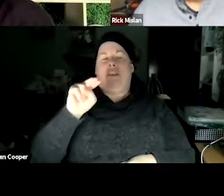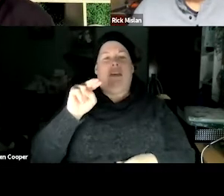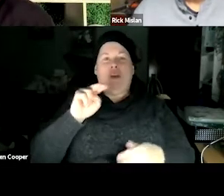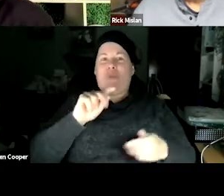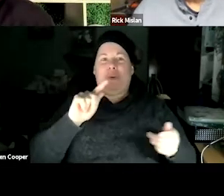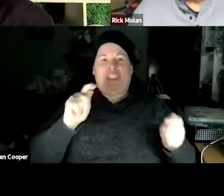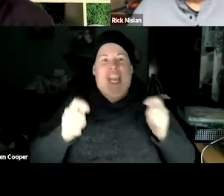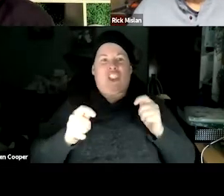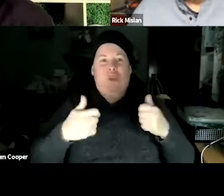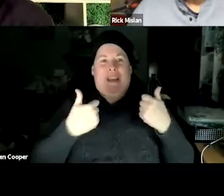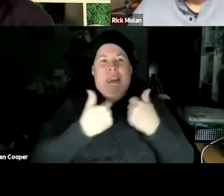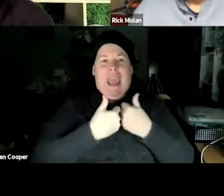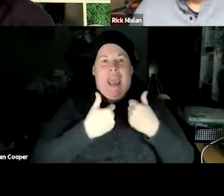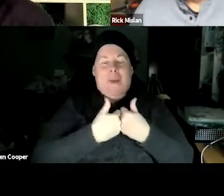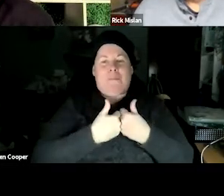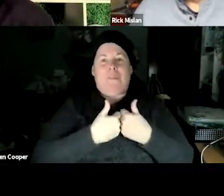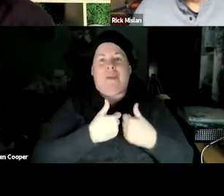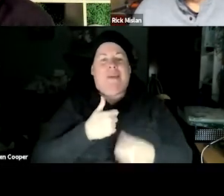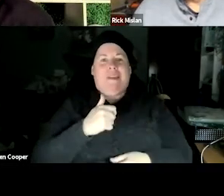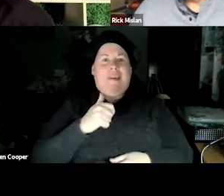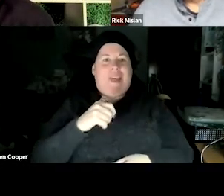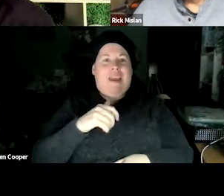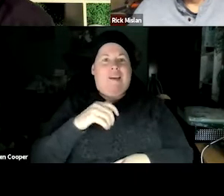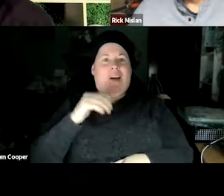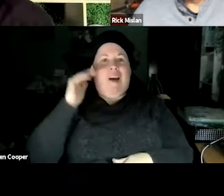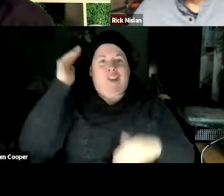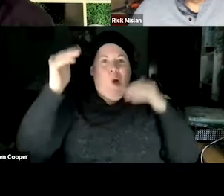CalebBarlow: Even 5060 year old adults they love to play a game.